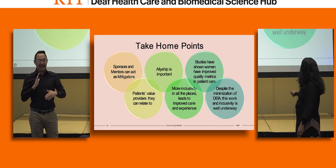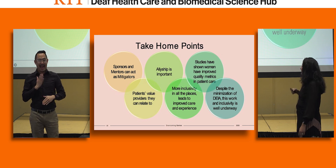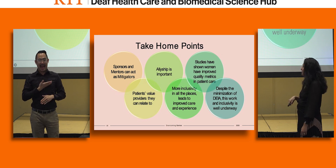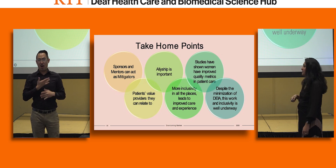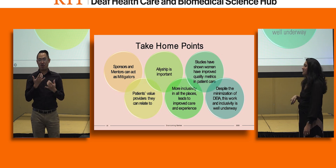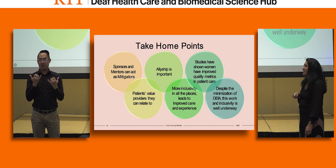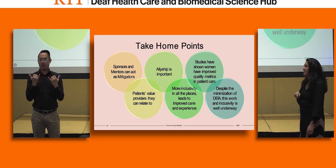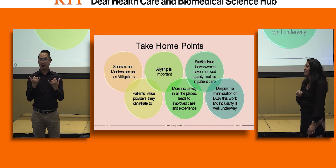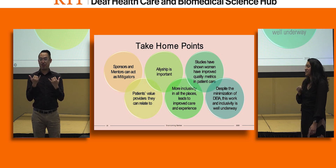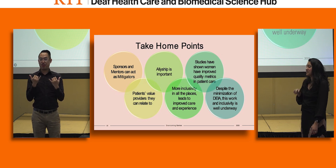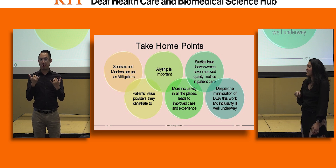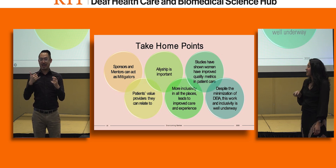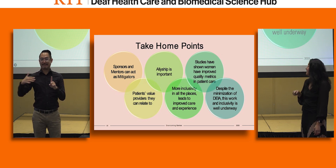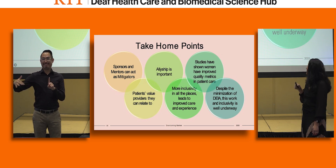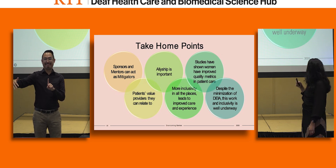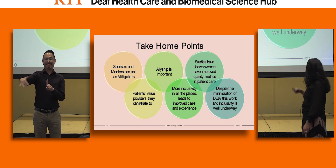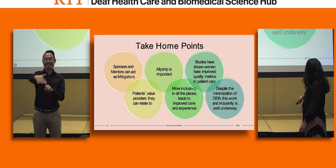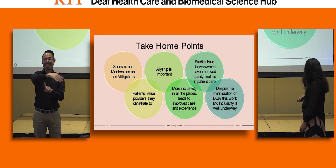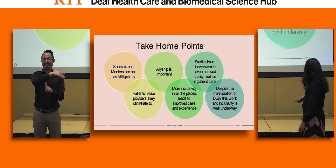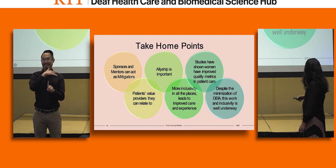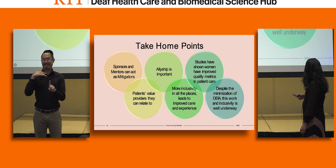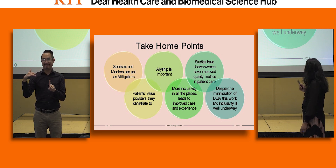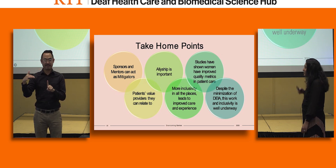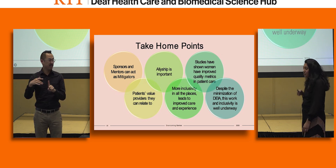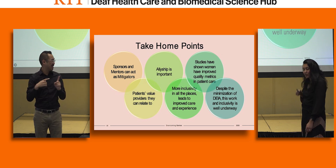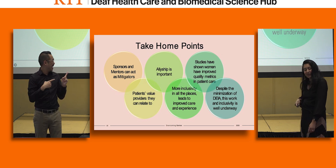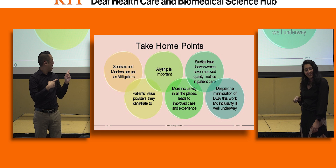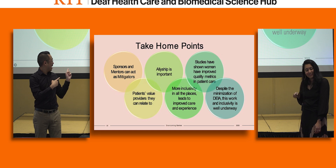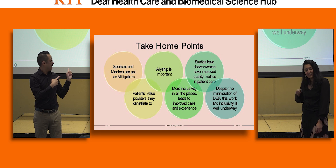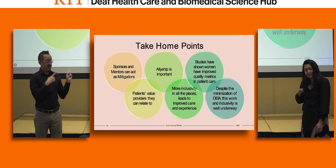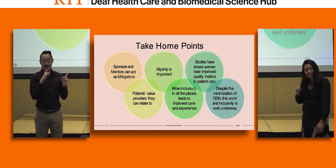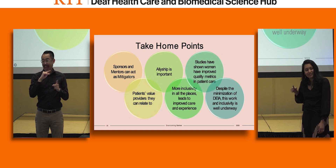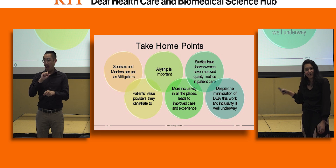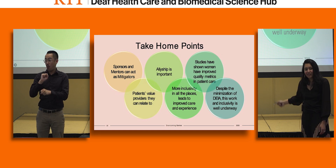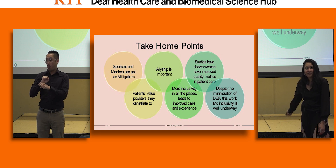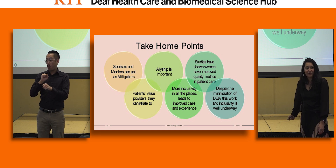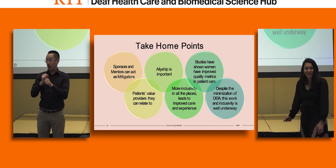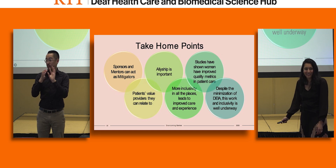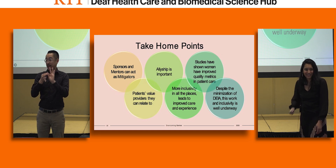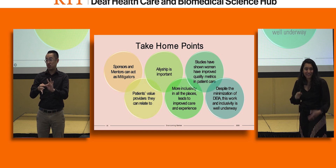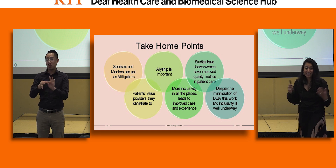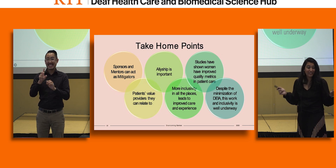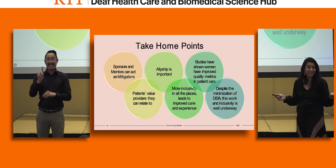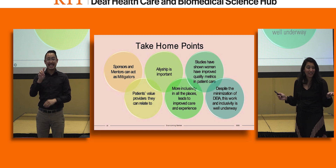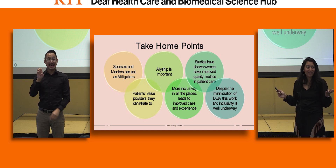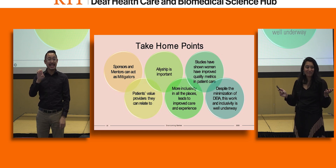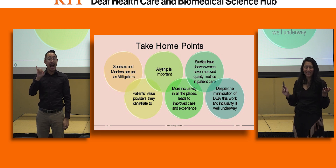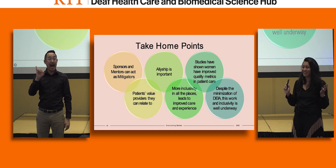of minimization of DEI initiatives, this work is underway. It's not gonna stop.